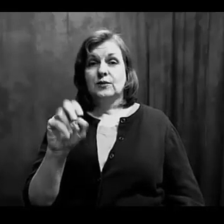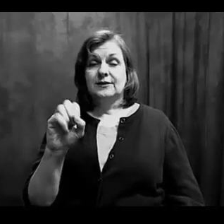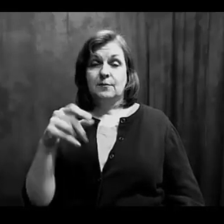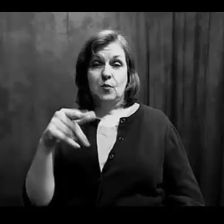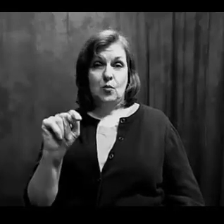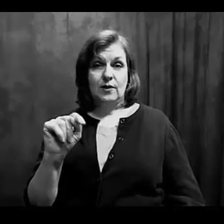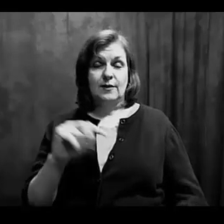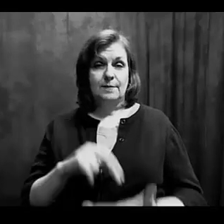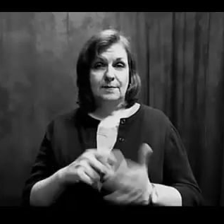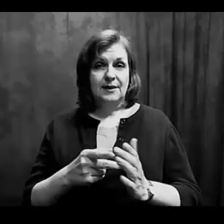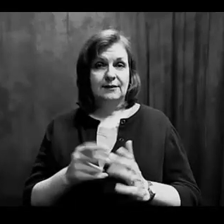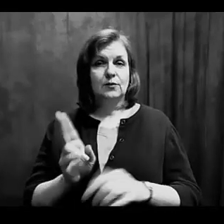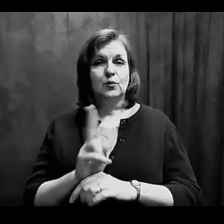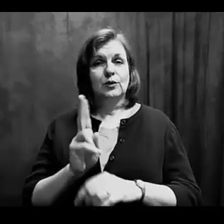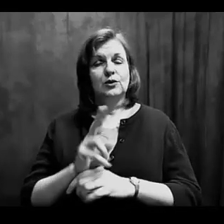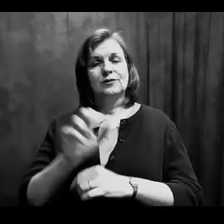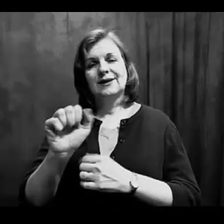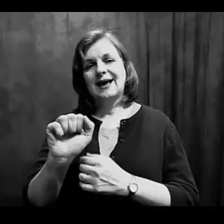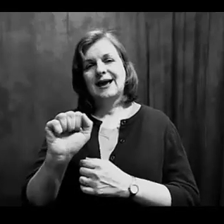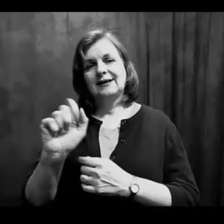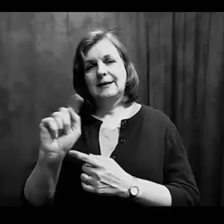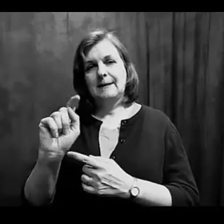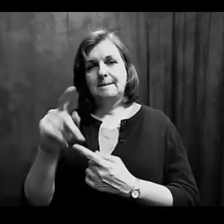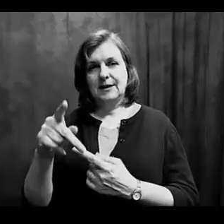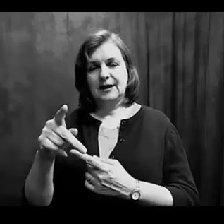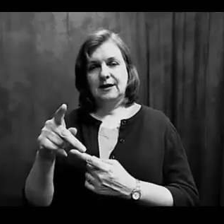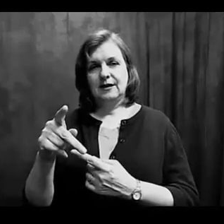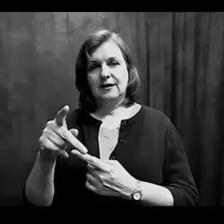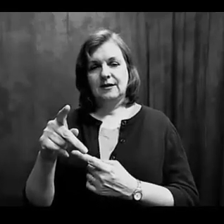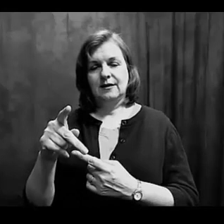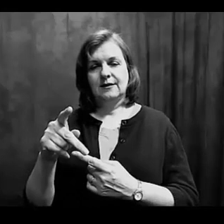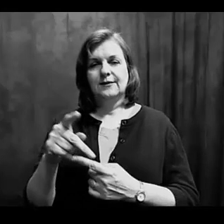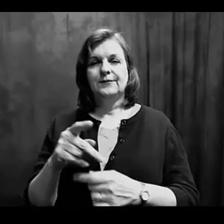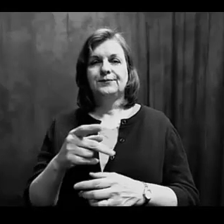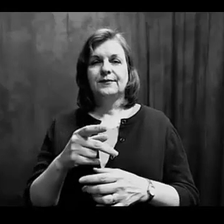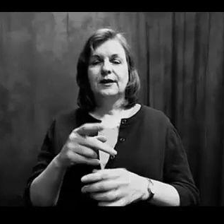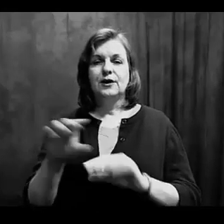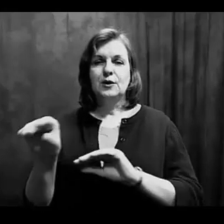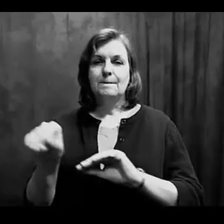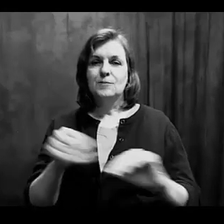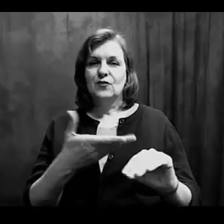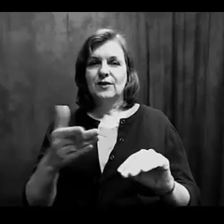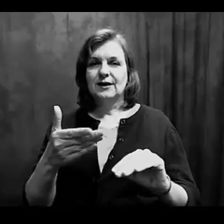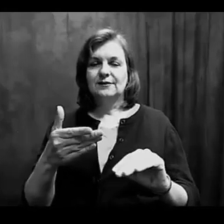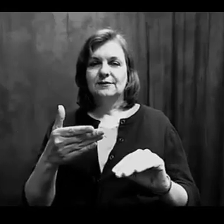you are looking to use ATP to move things